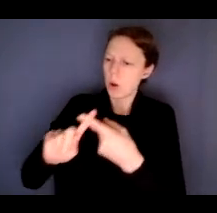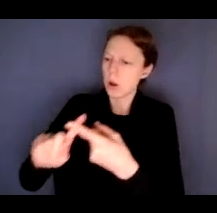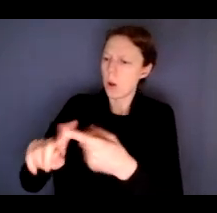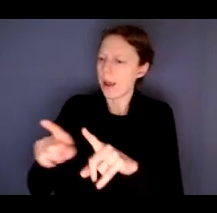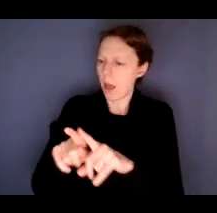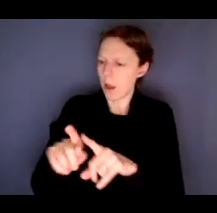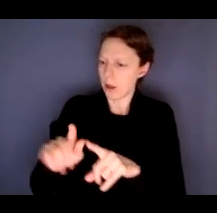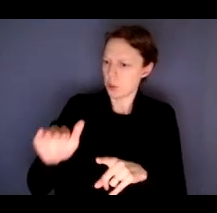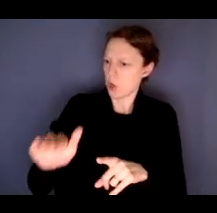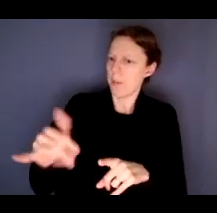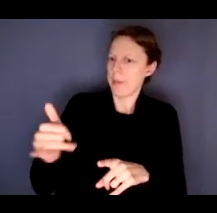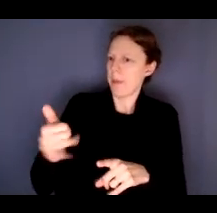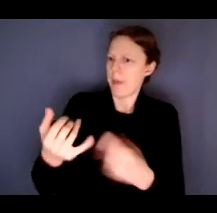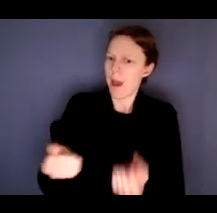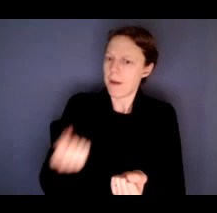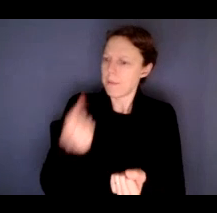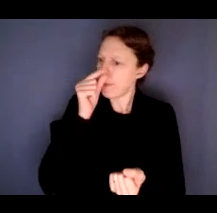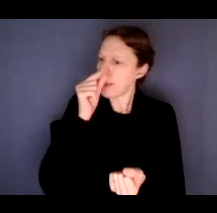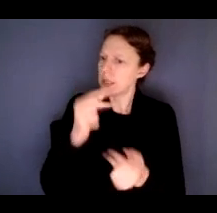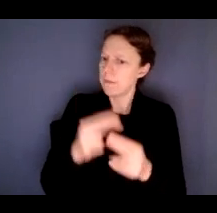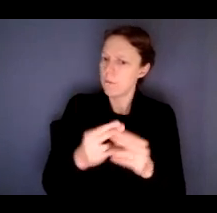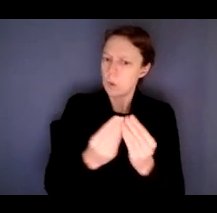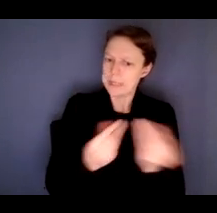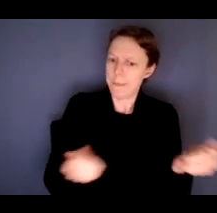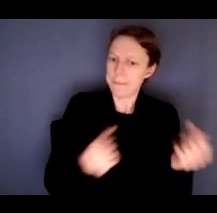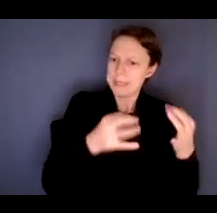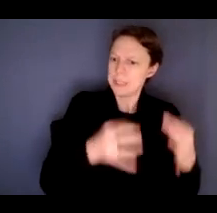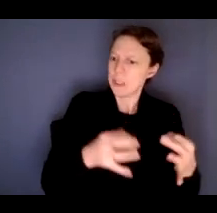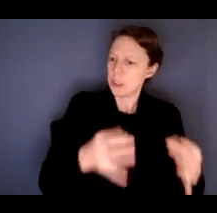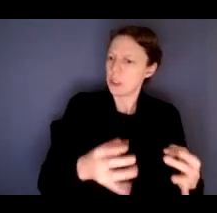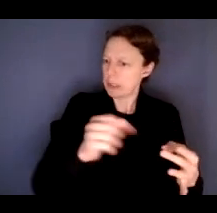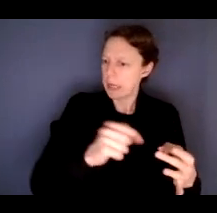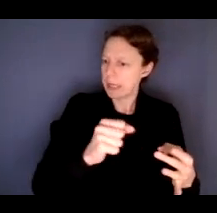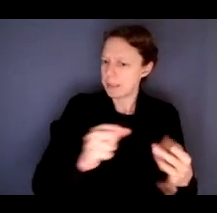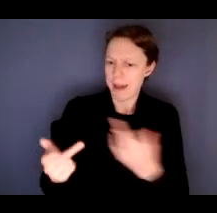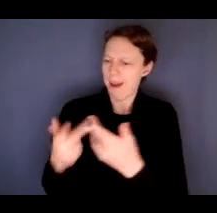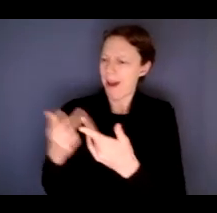on certain decisions but not other decisions. Or their capacity might be impacted throughout the